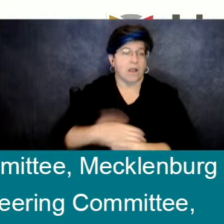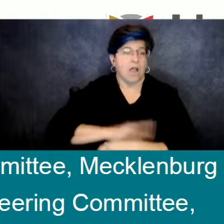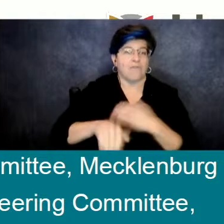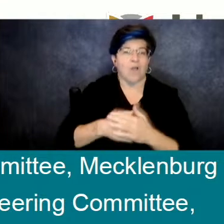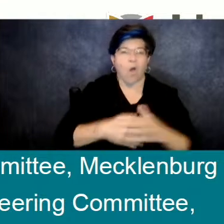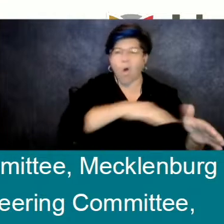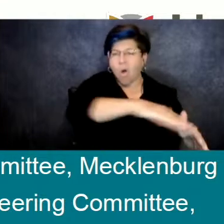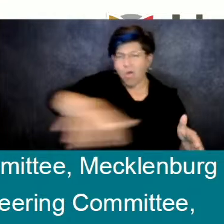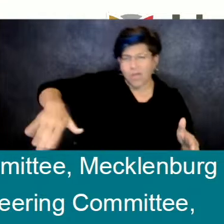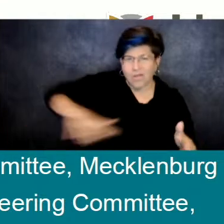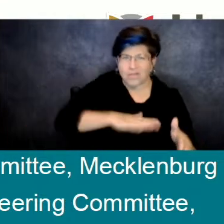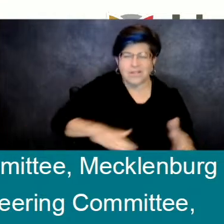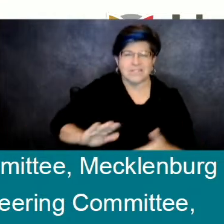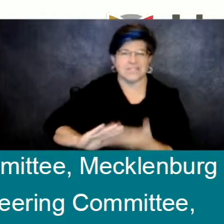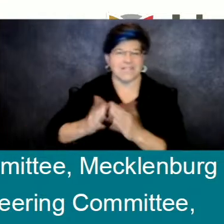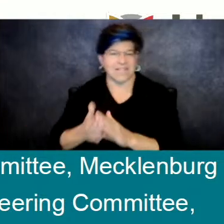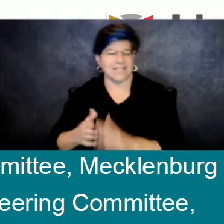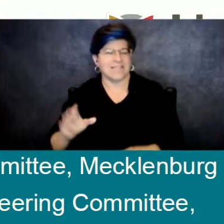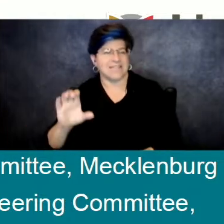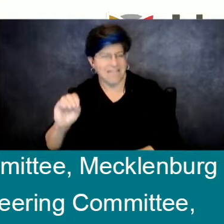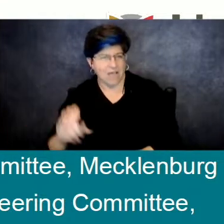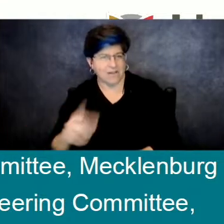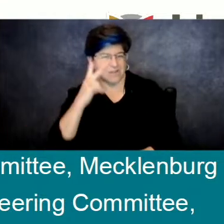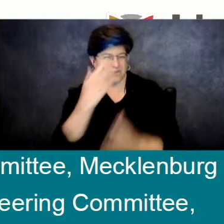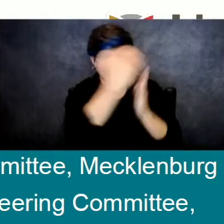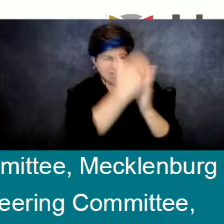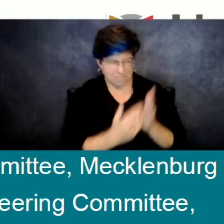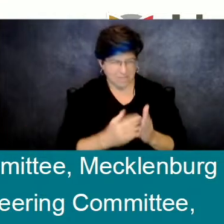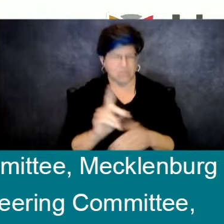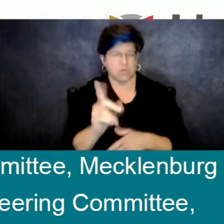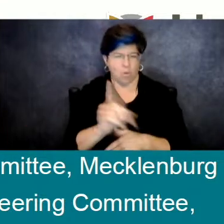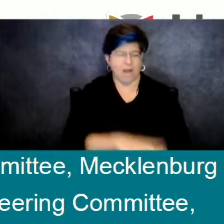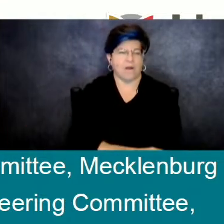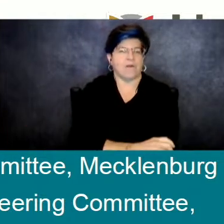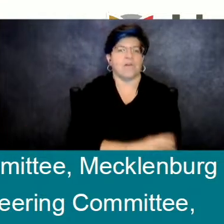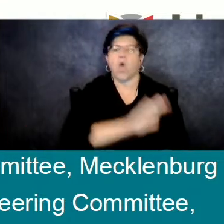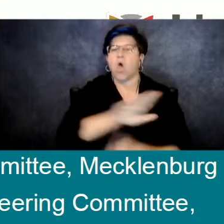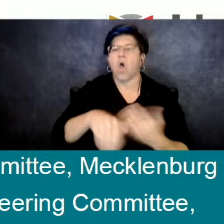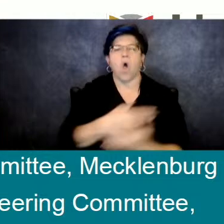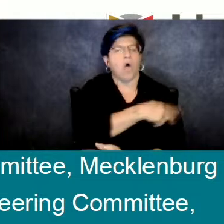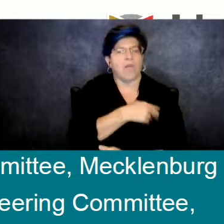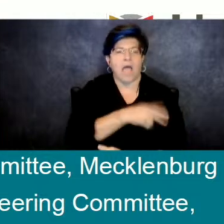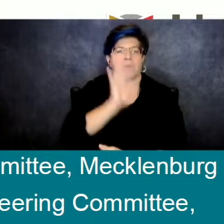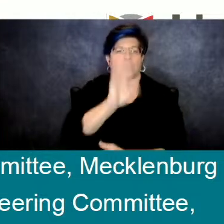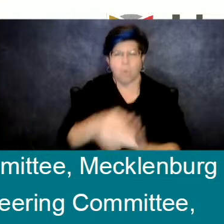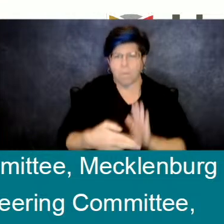LOCATIONS IN THE ENTIRE COUNTY COVERING ALL SIDES OF THE COUNTY AND YOU CAN SEE THOSE